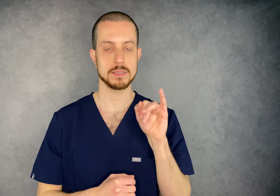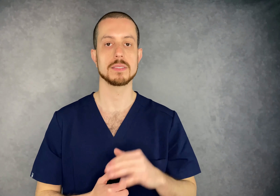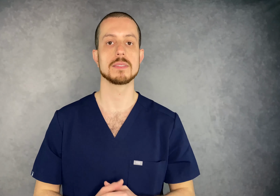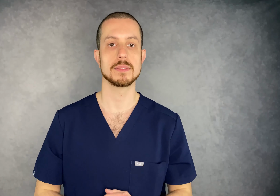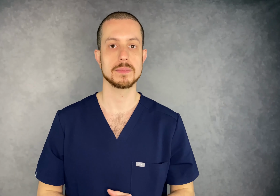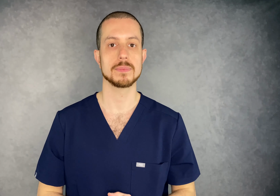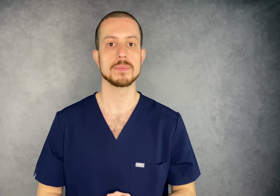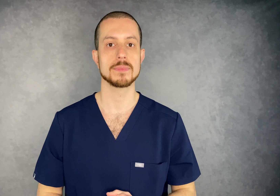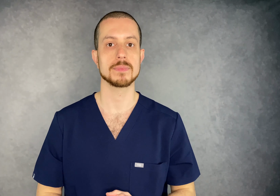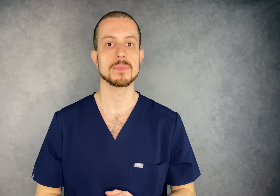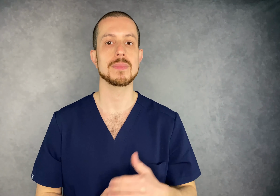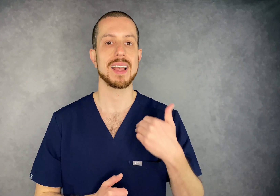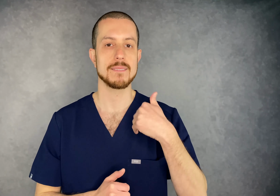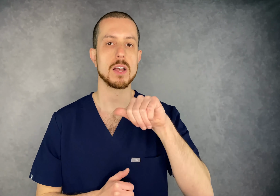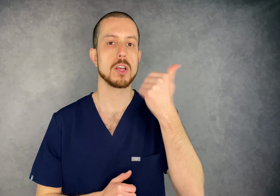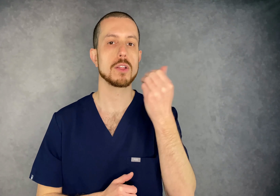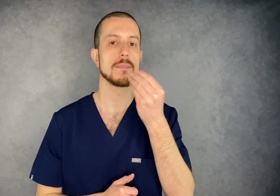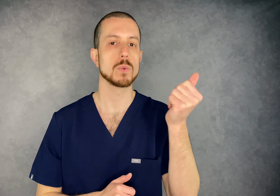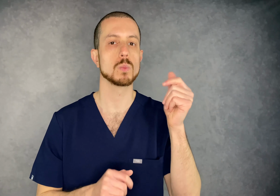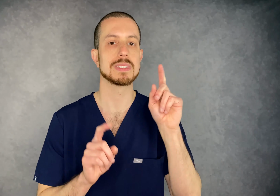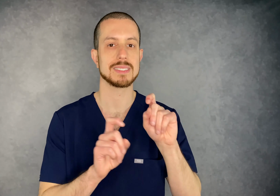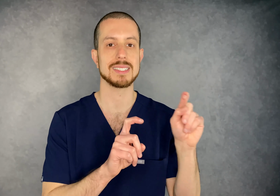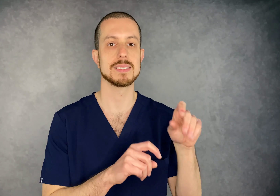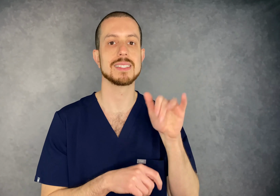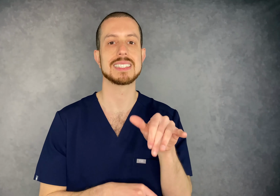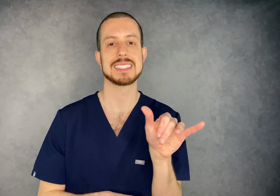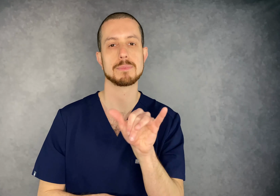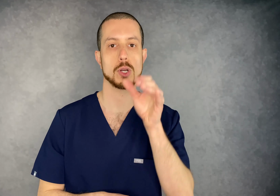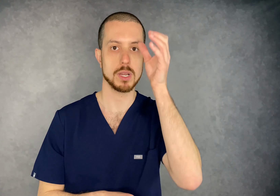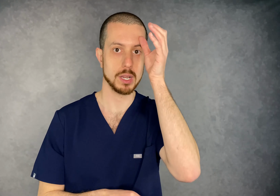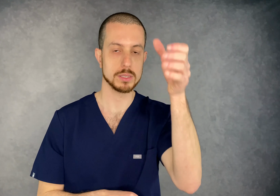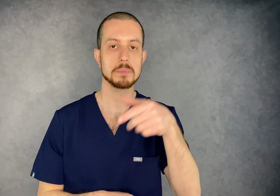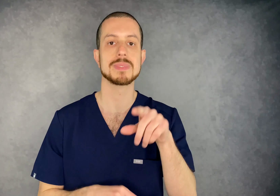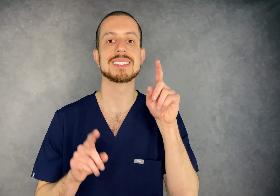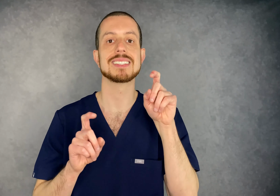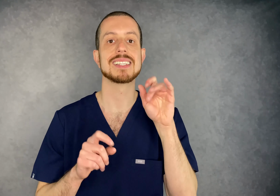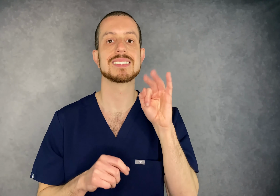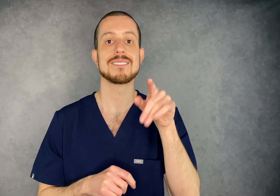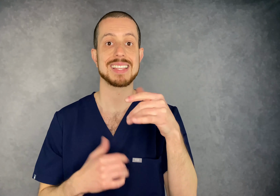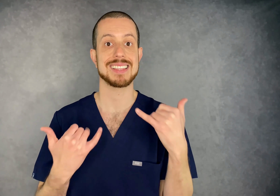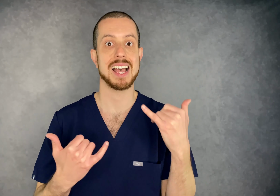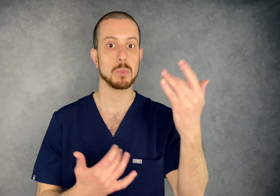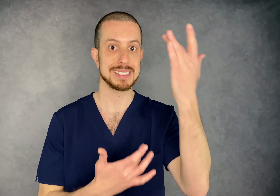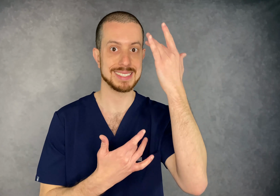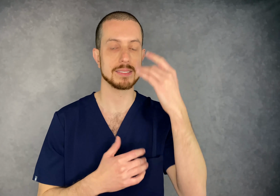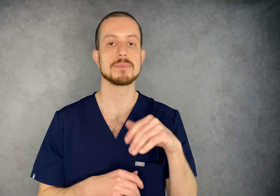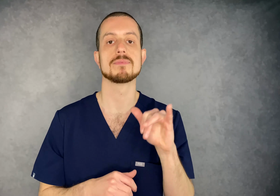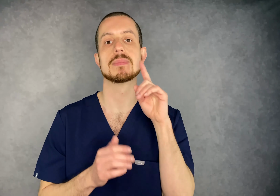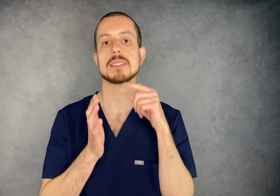There are a few other techniques that are similar in that they can check for a current infection.